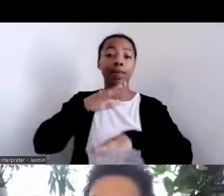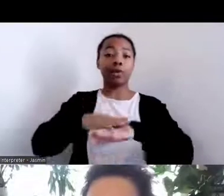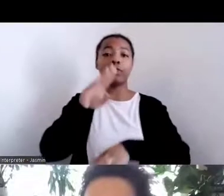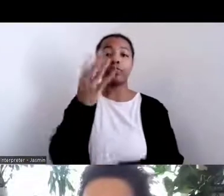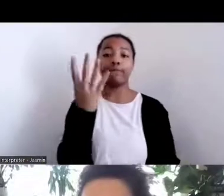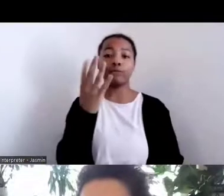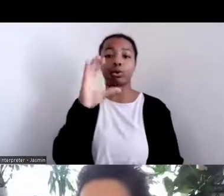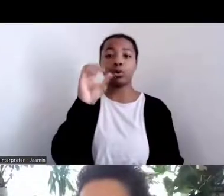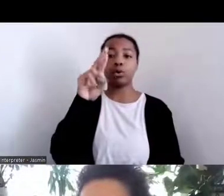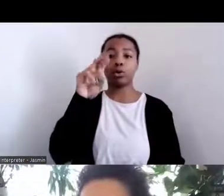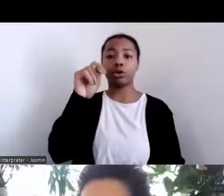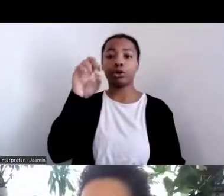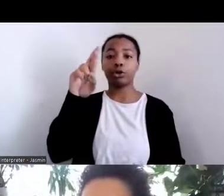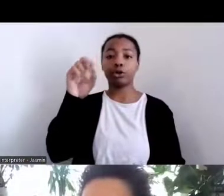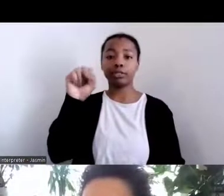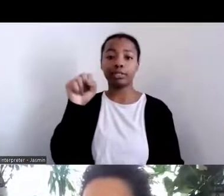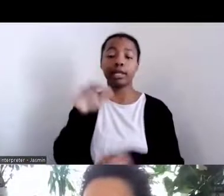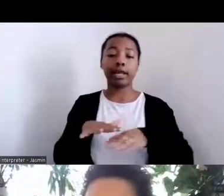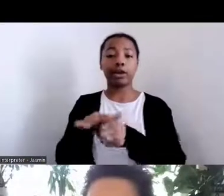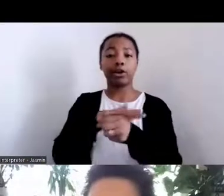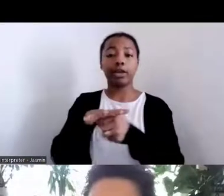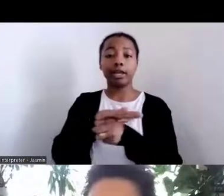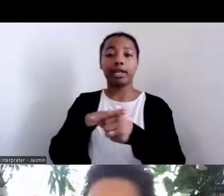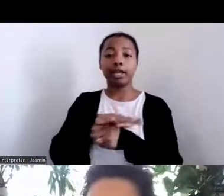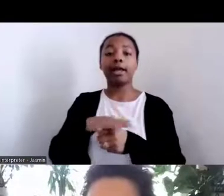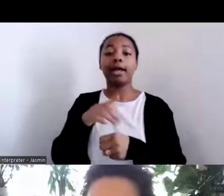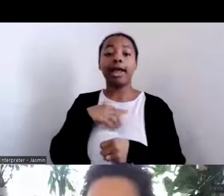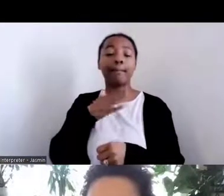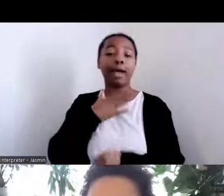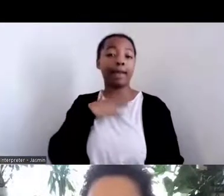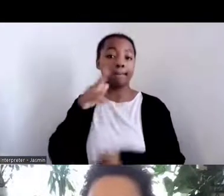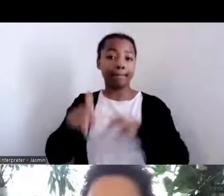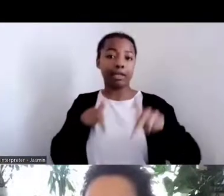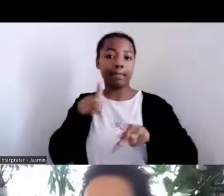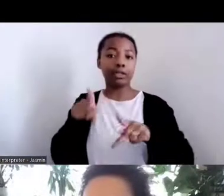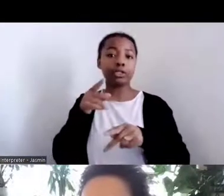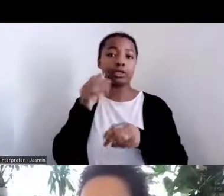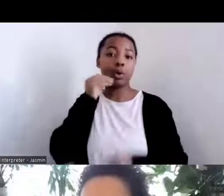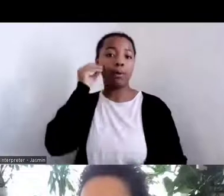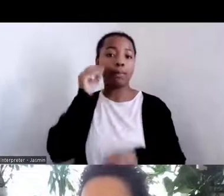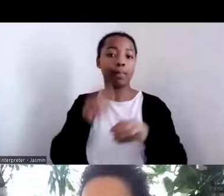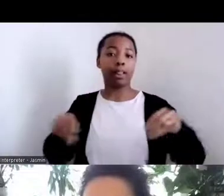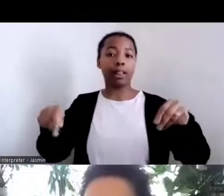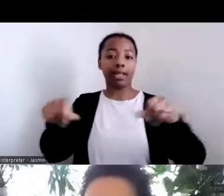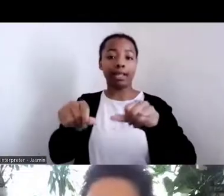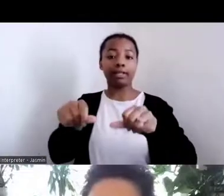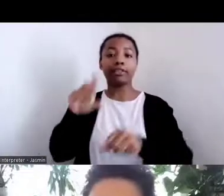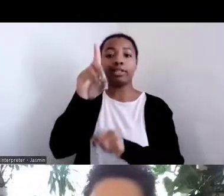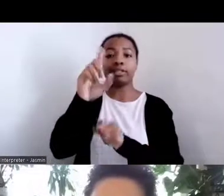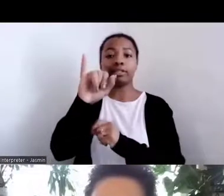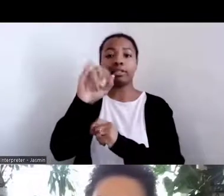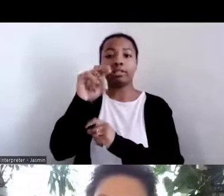is the homelands of my Diné people. Neighboring tribes here are the Hopi, the Ute, Mountain Ute,